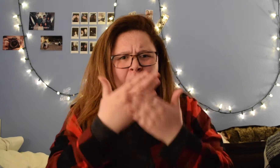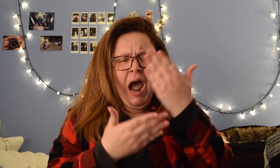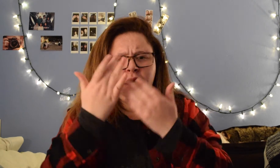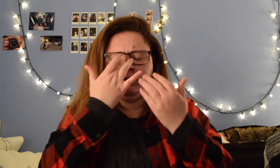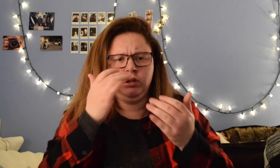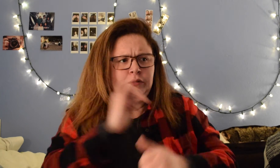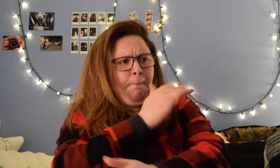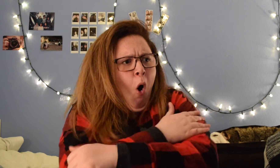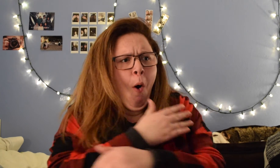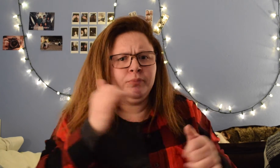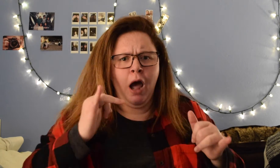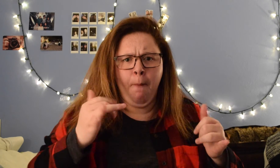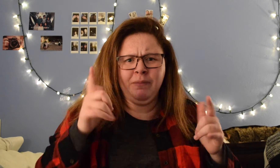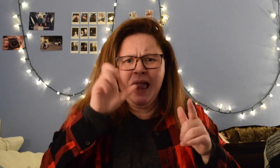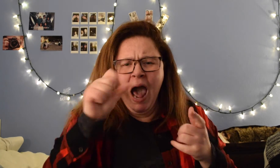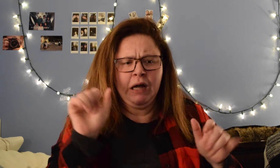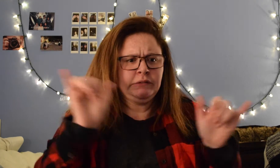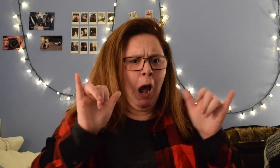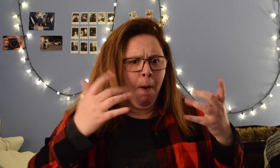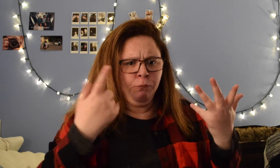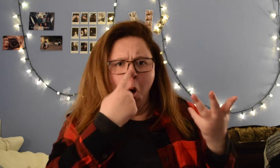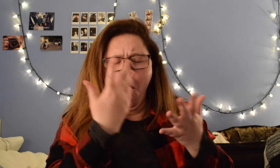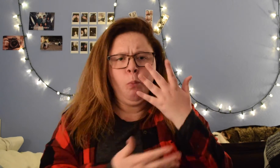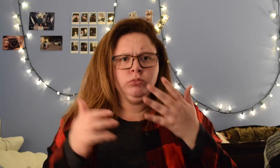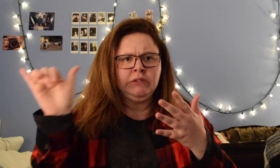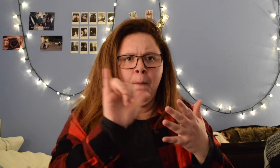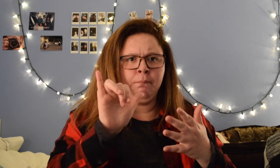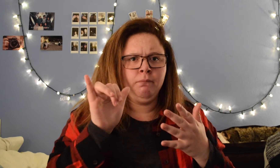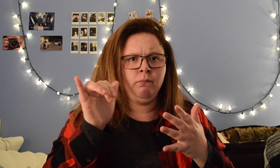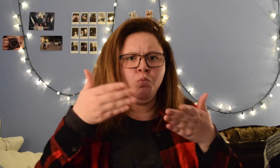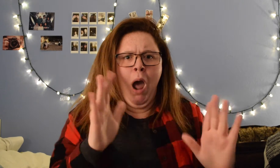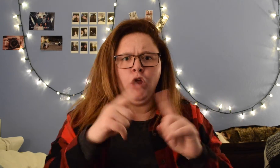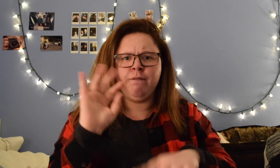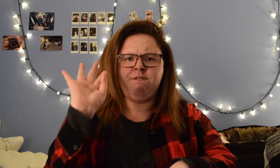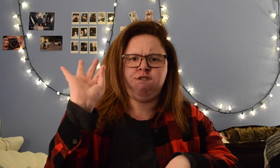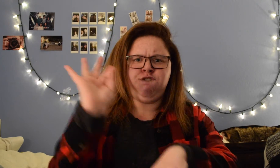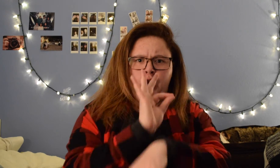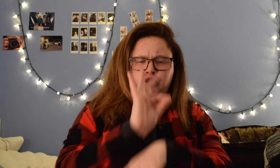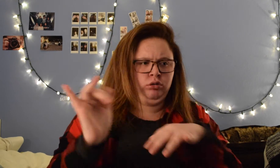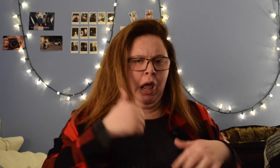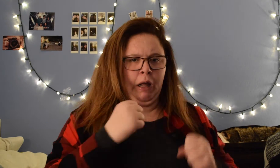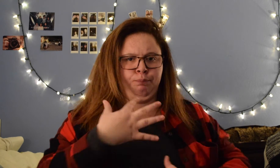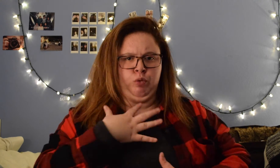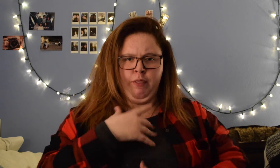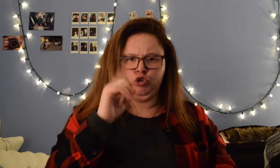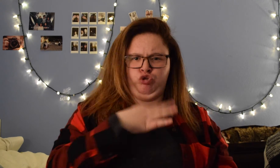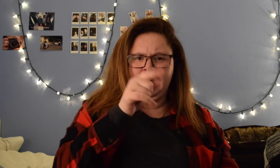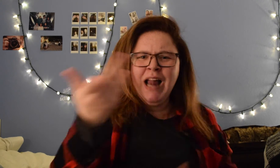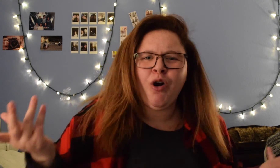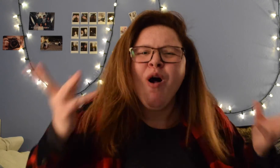We have same hands, arms, legs, noses. It's the same way to function like I can breathe just like you